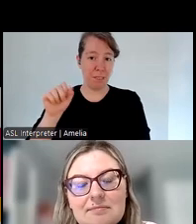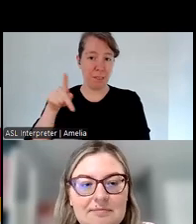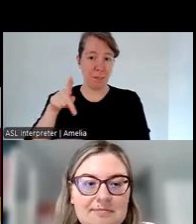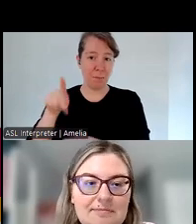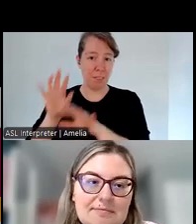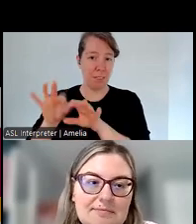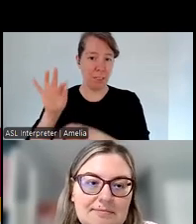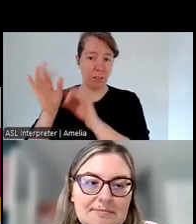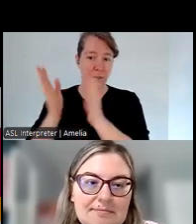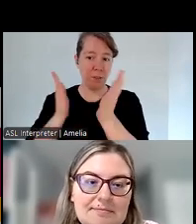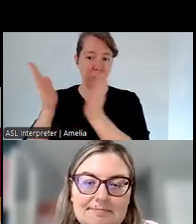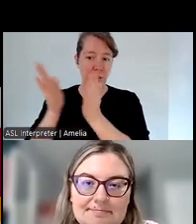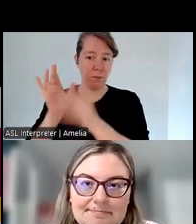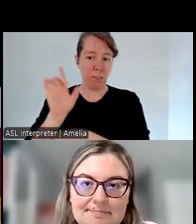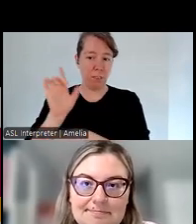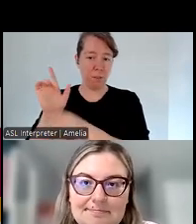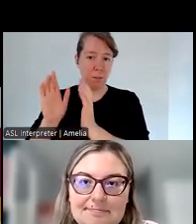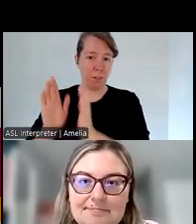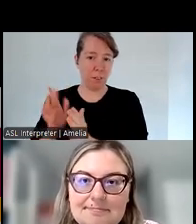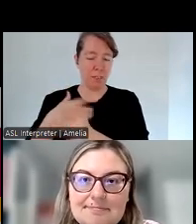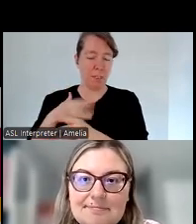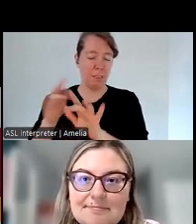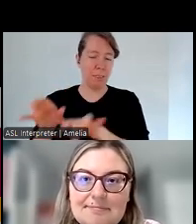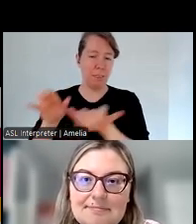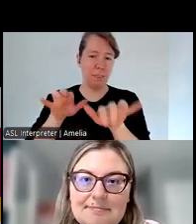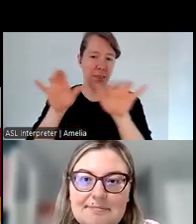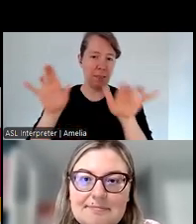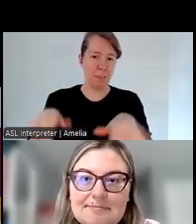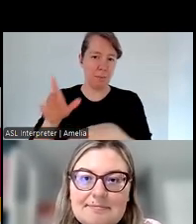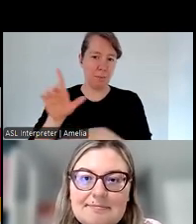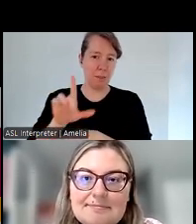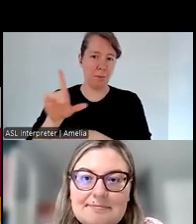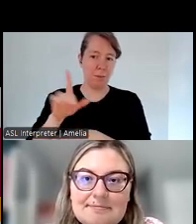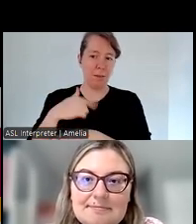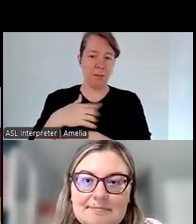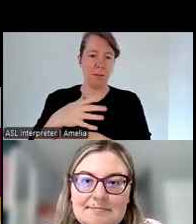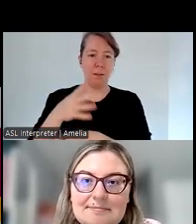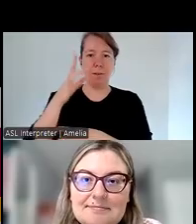uh, which is, like, a systems librarian. I have blond hair, pink glasses,